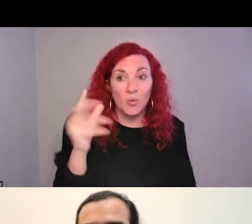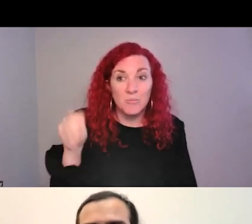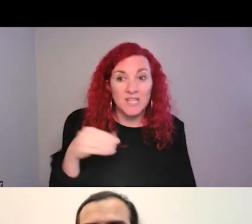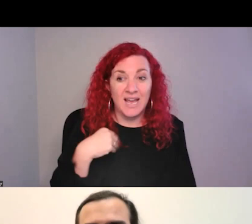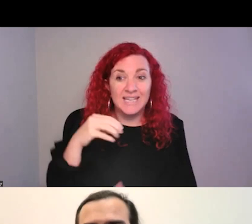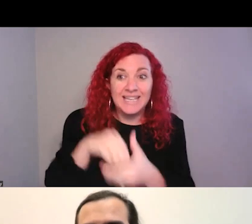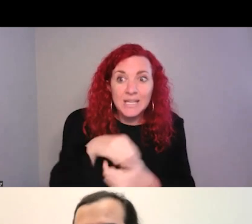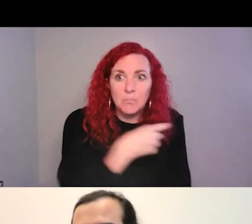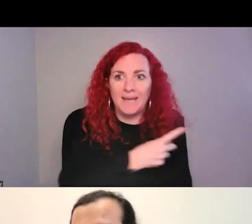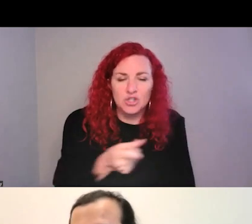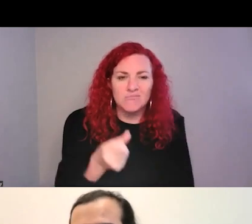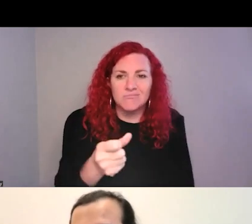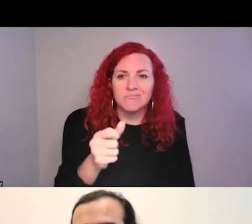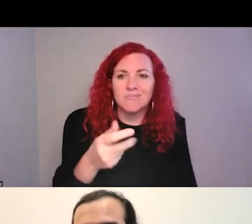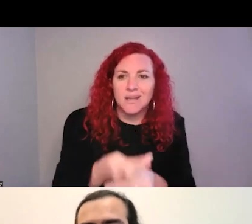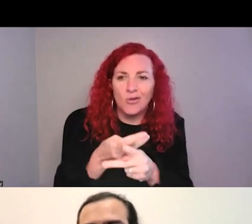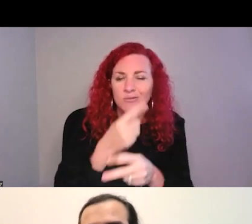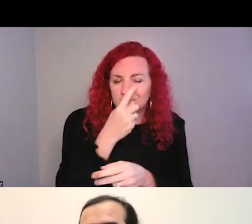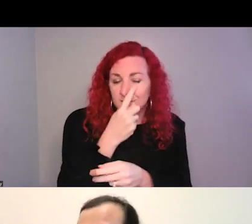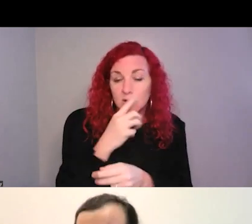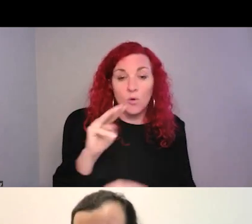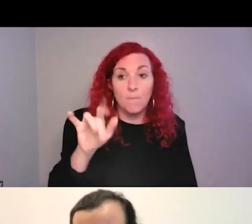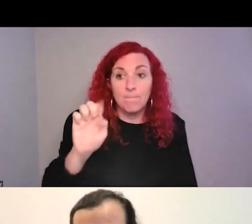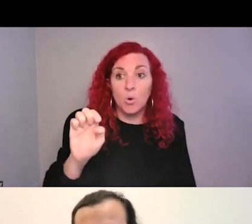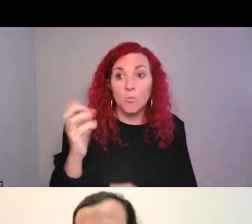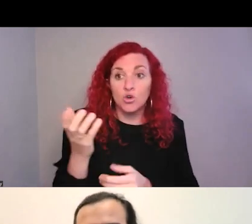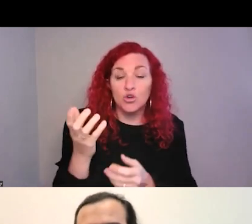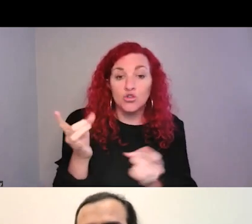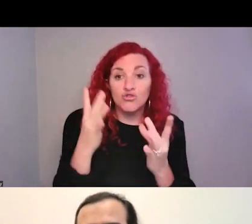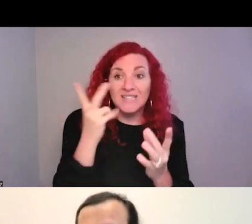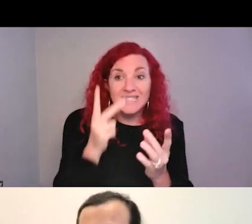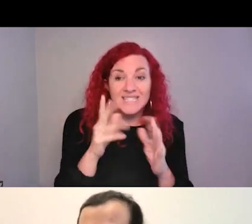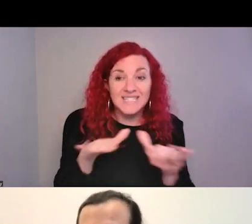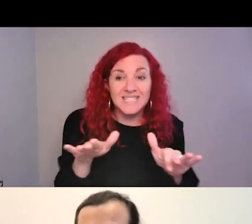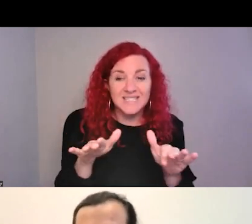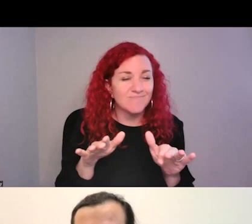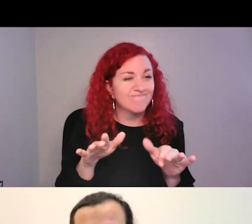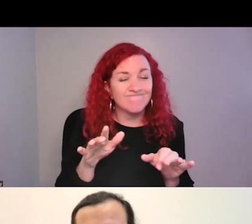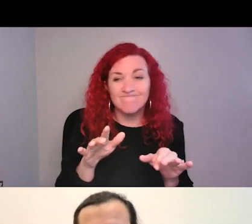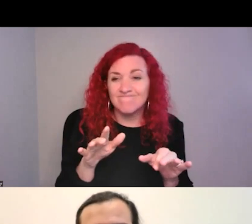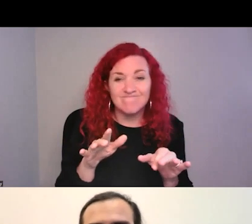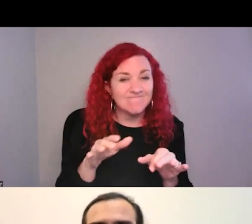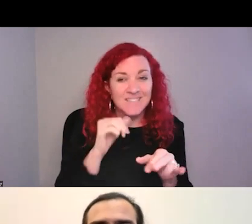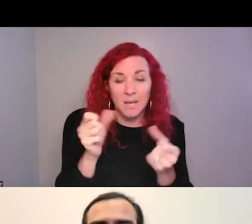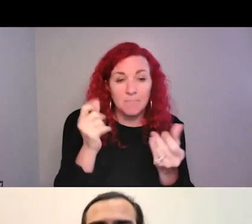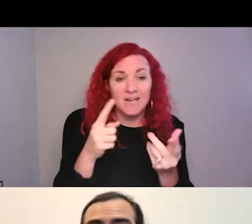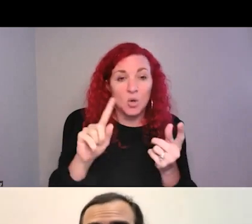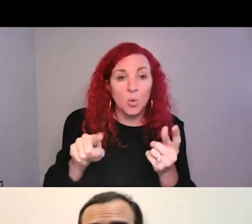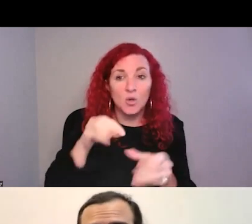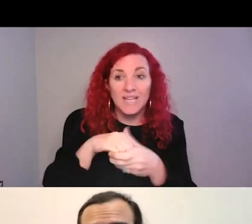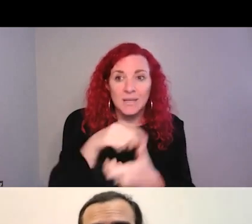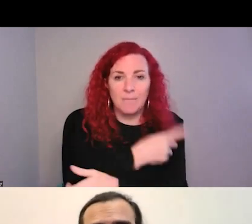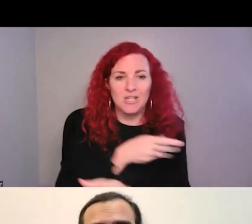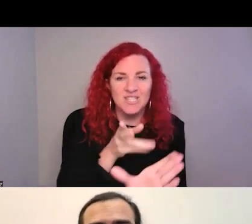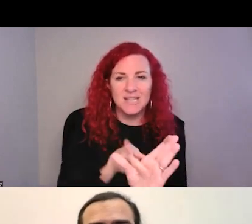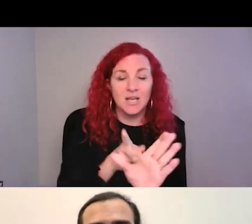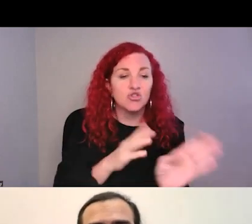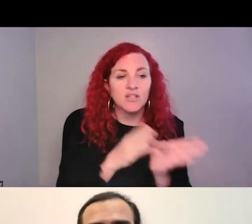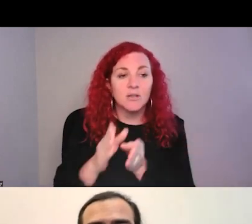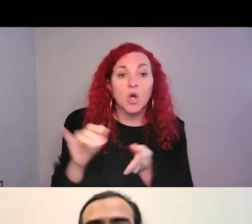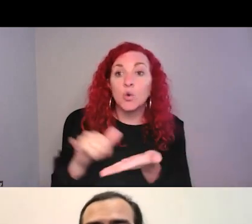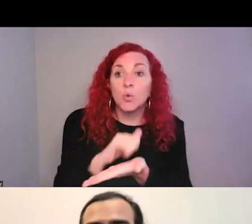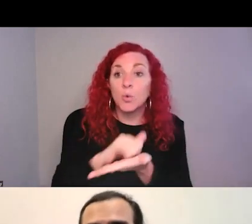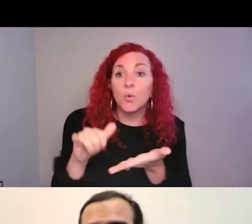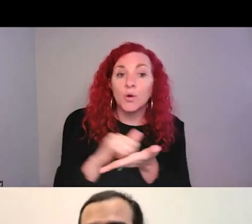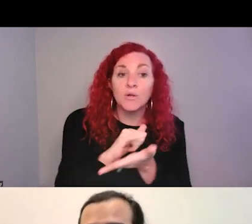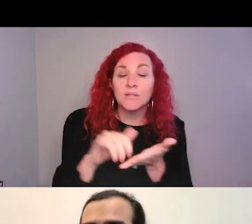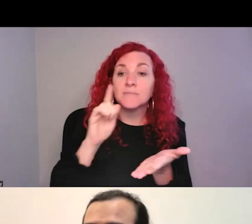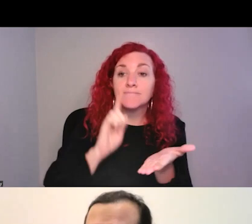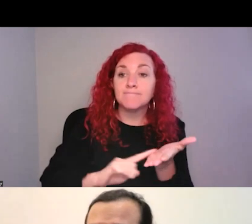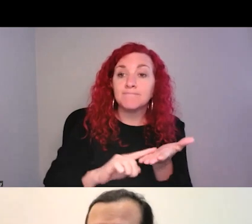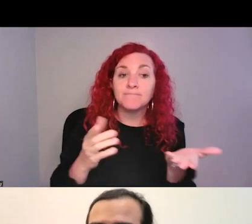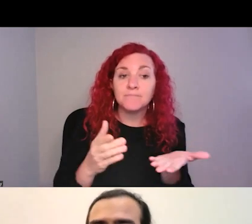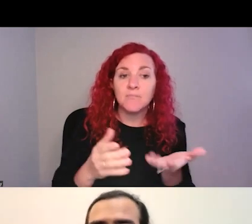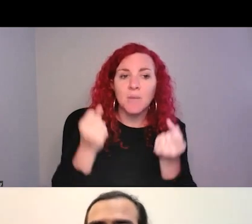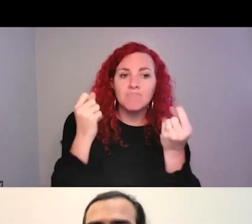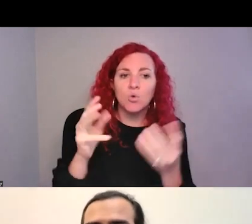IN NEW YORK A STUDY WAS DONE THAT MULTIPLE MOBILE CRISIS EPISODES HAPPENED